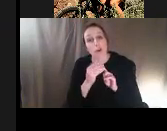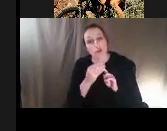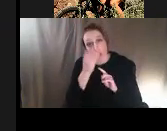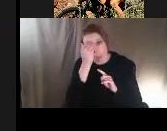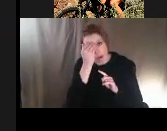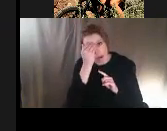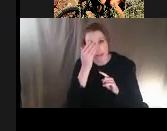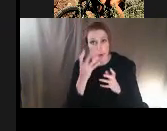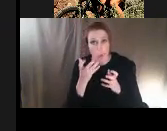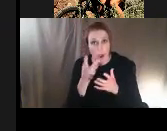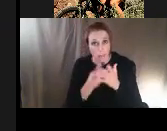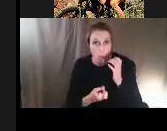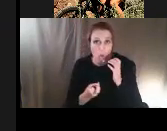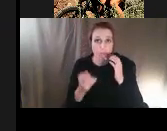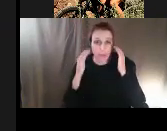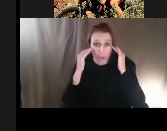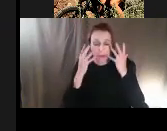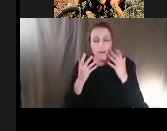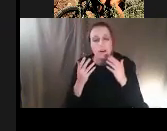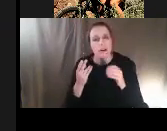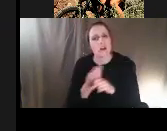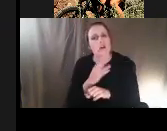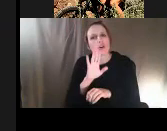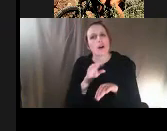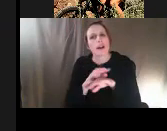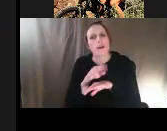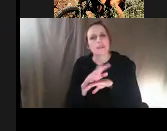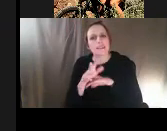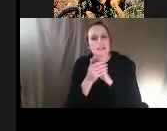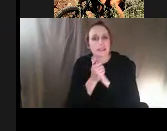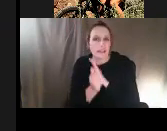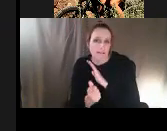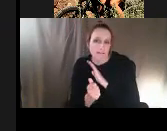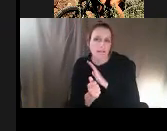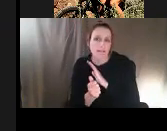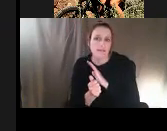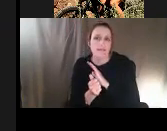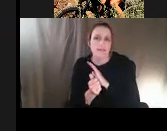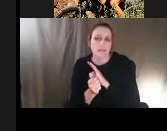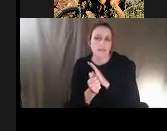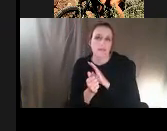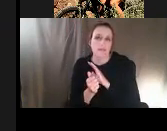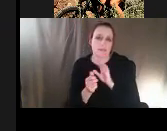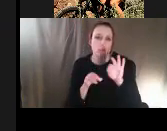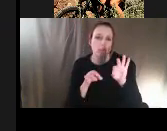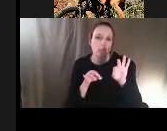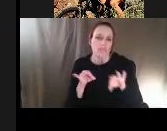You really want to use your counseling skills to convey a level of understanding for what those folks that you serve experience in